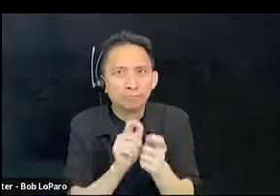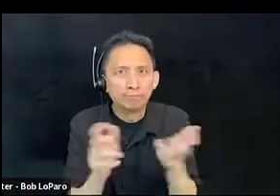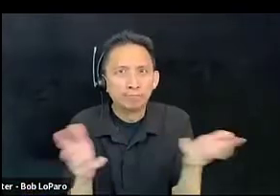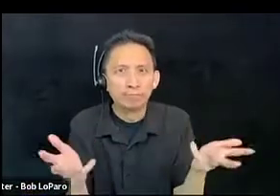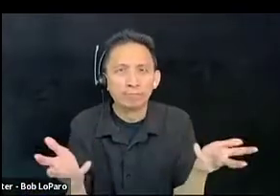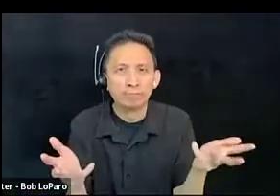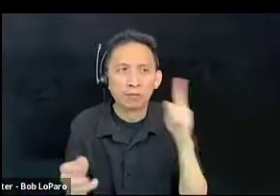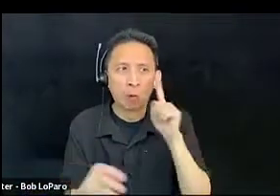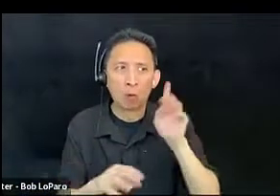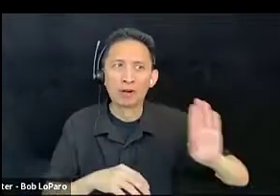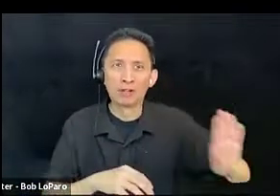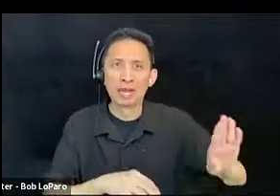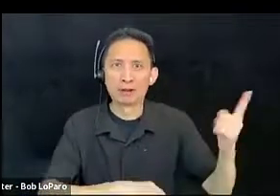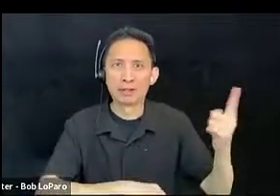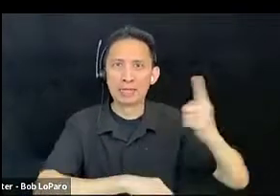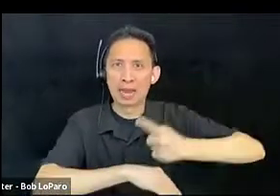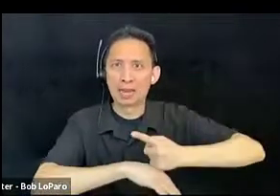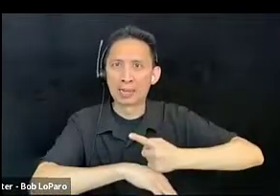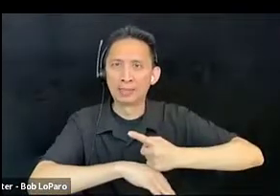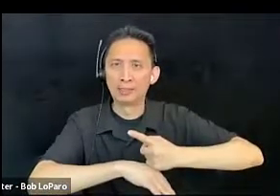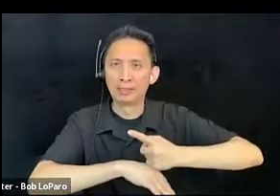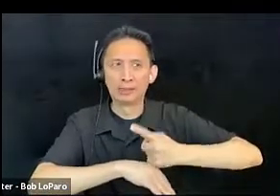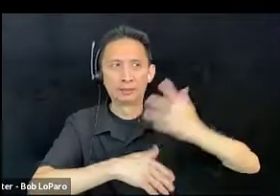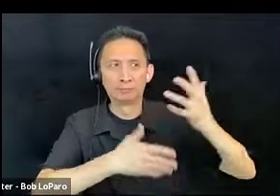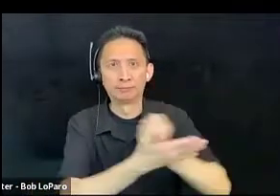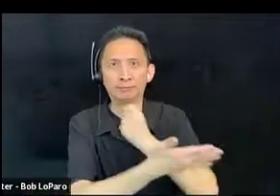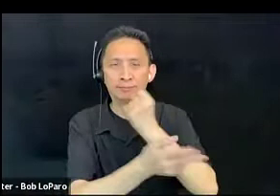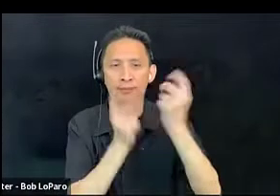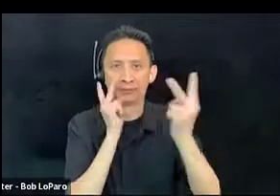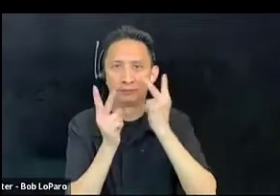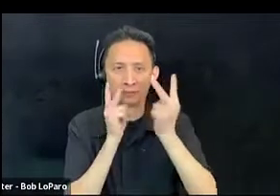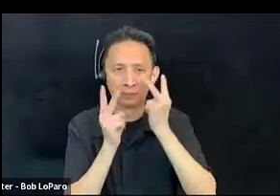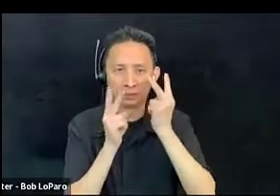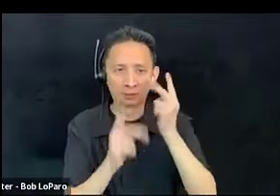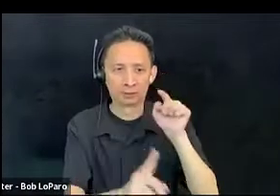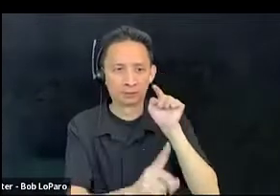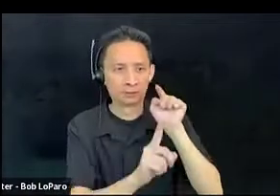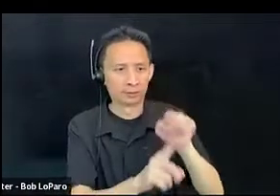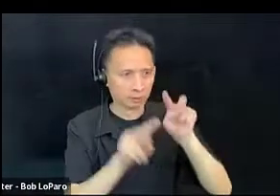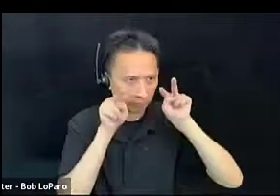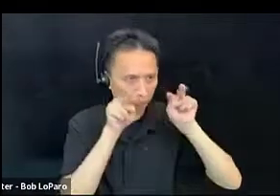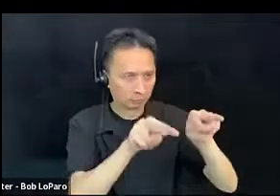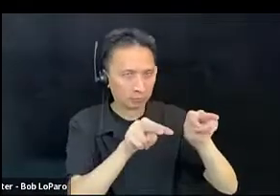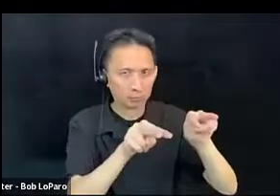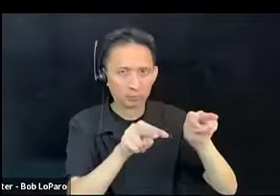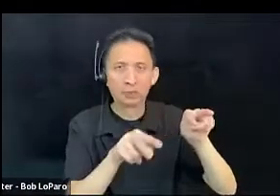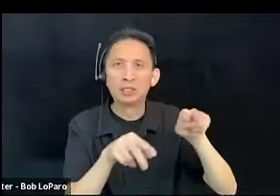in order to use their vision at targeted points in the routine, okay?